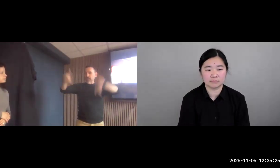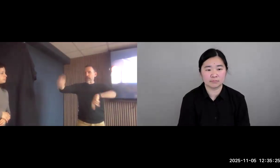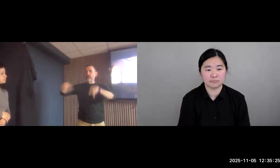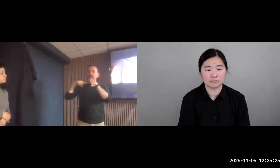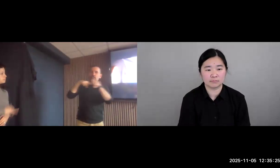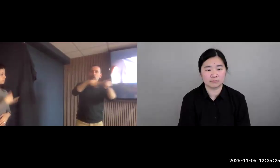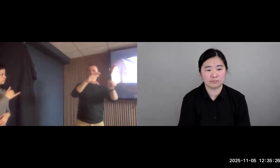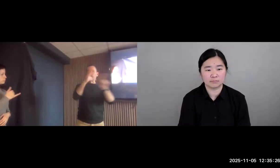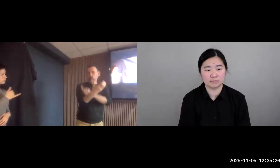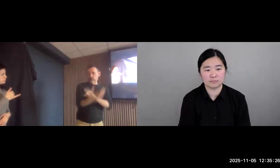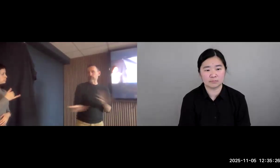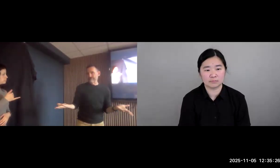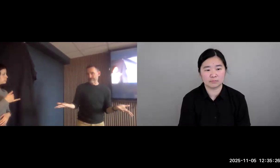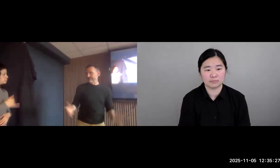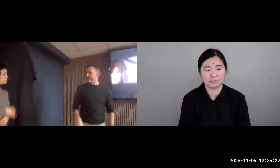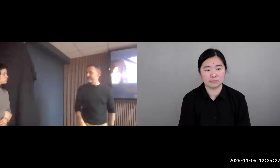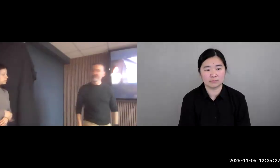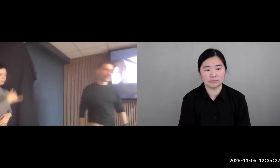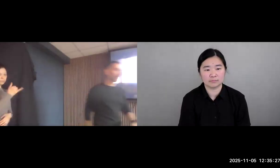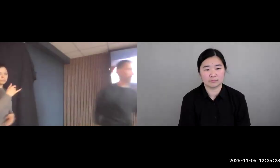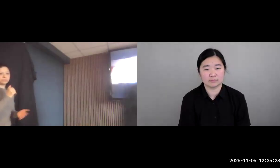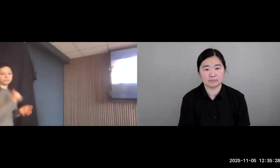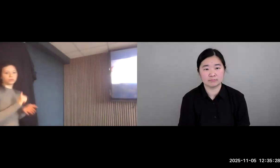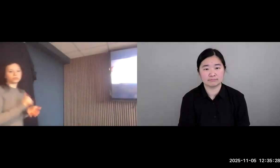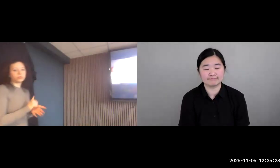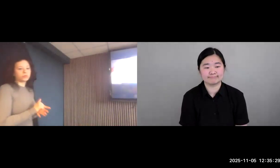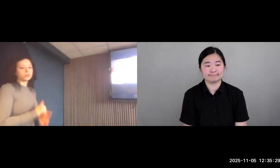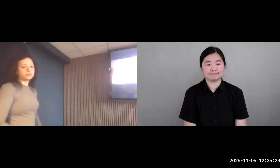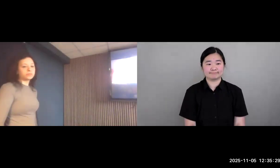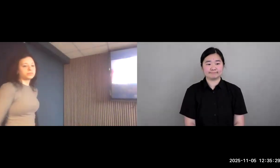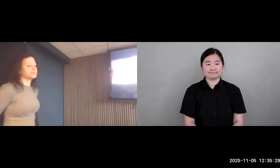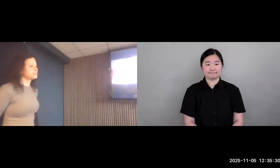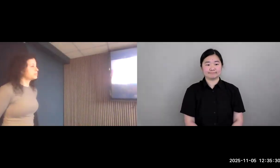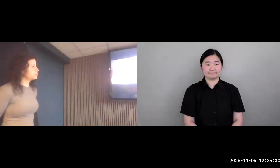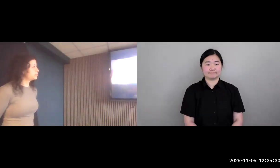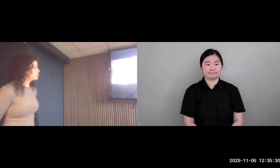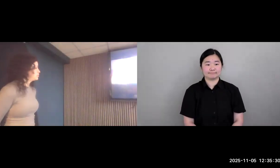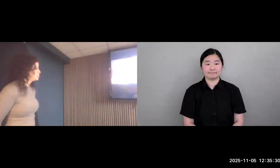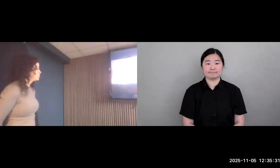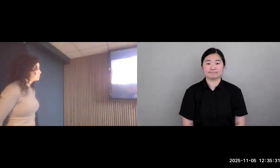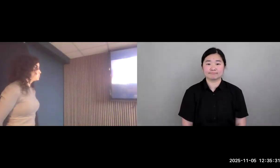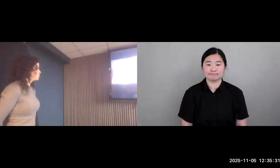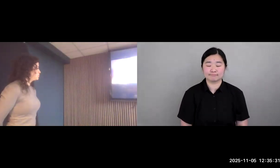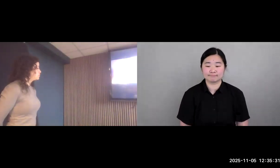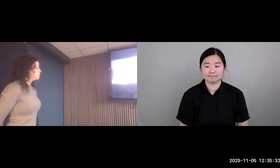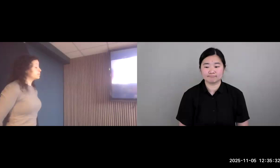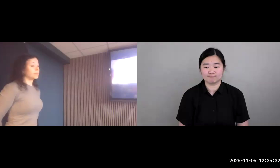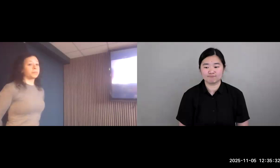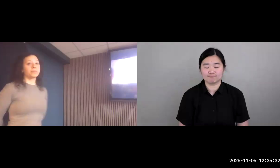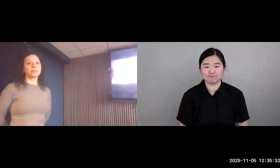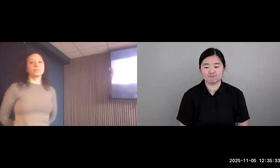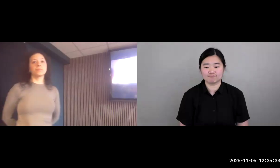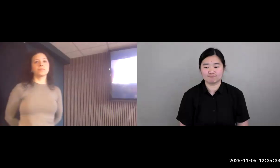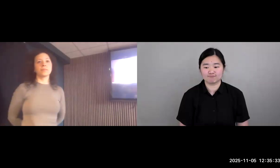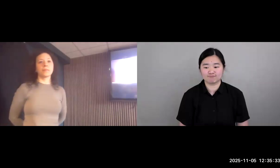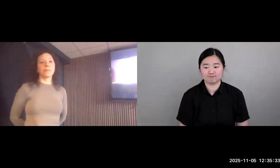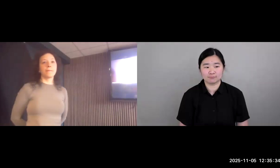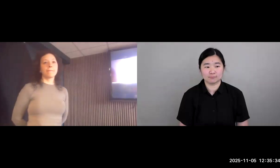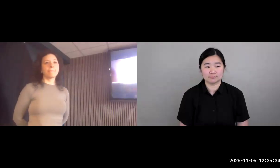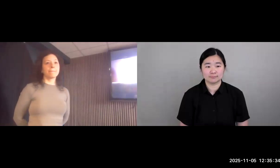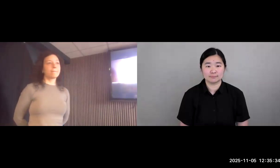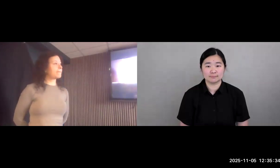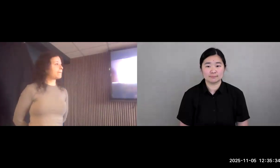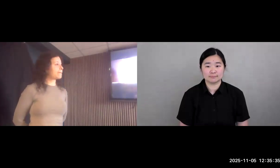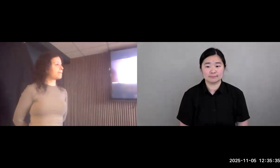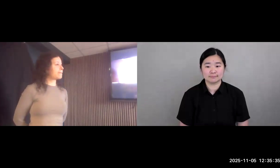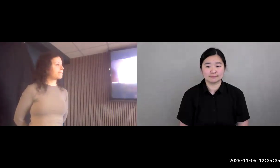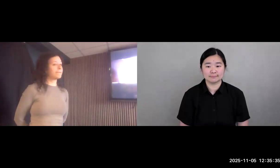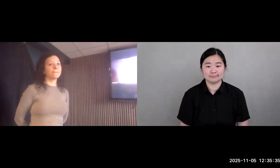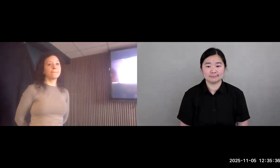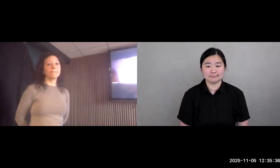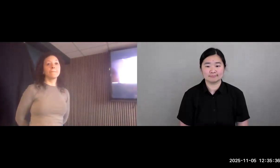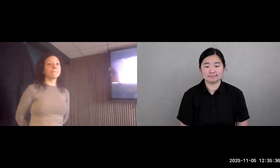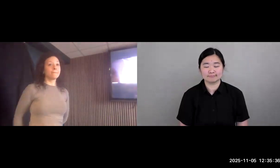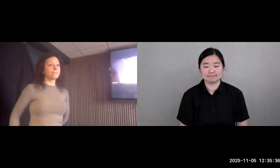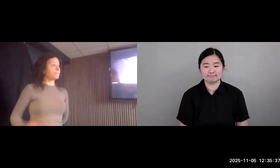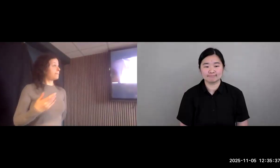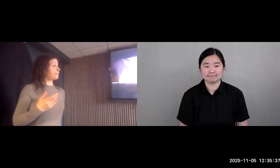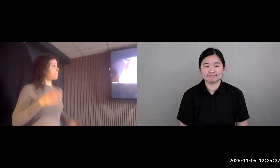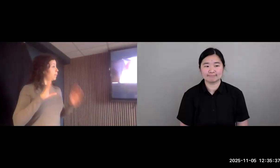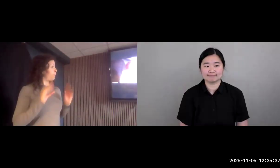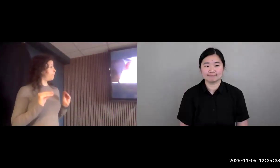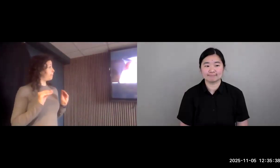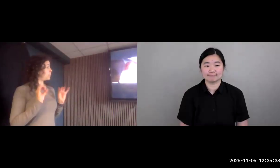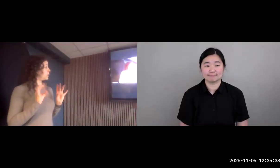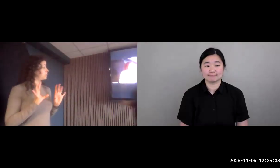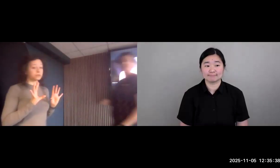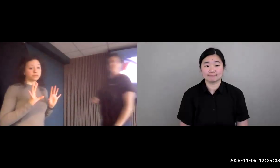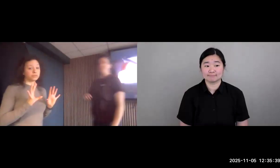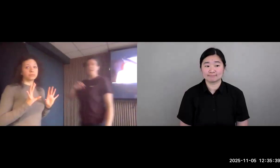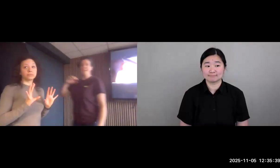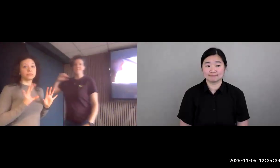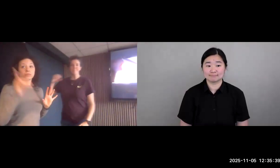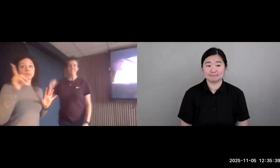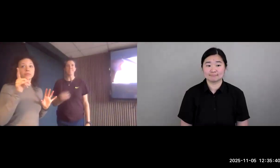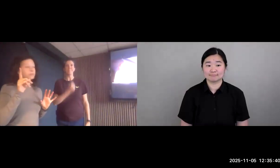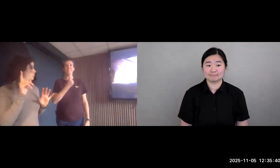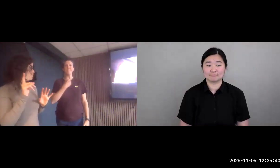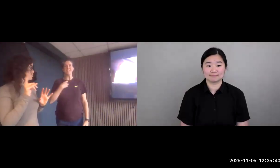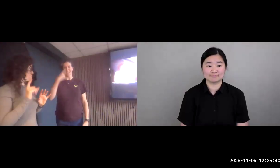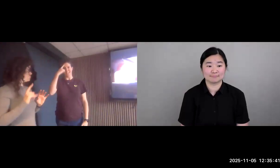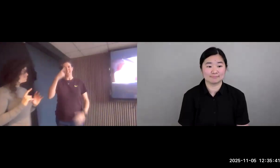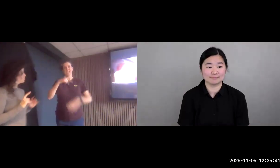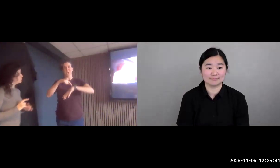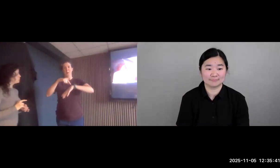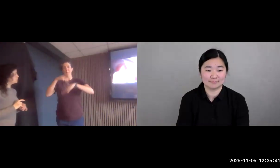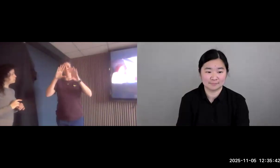So, of course, there is very possibly a lot of variation that follows culture.